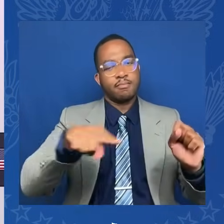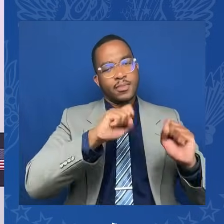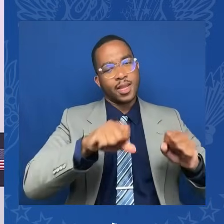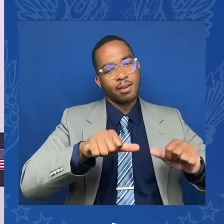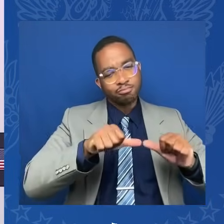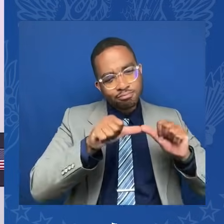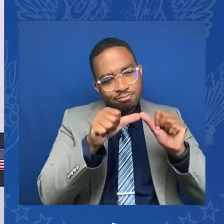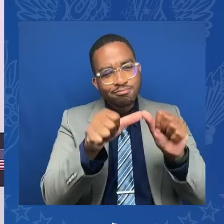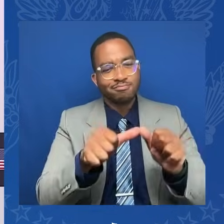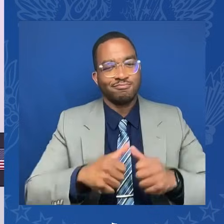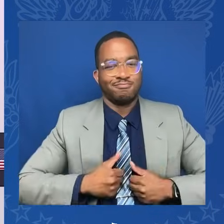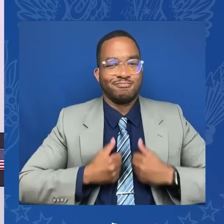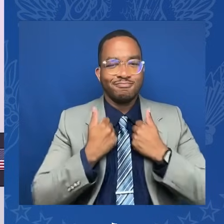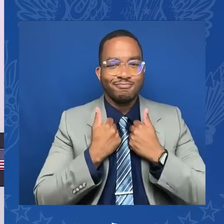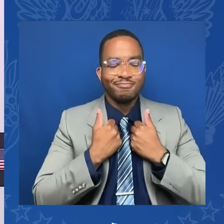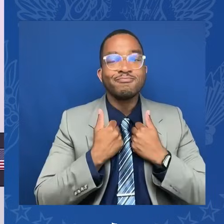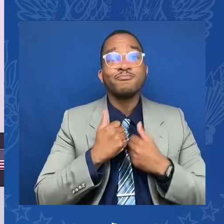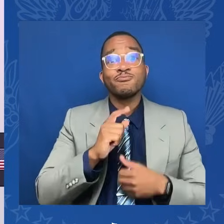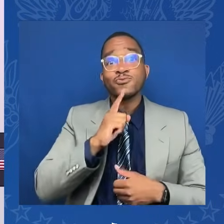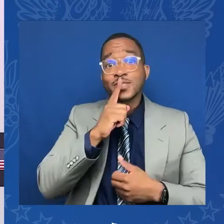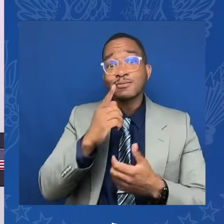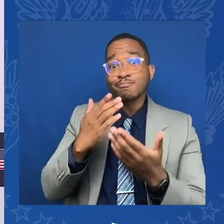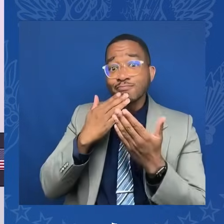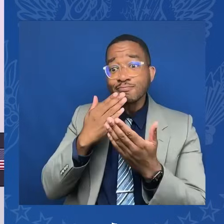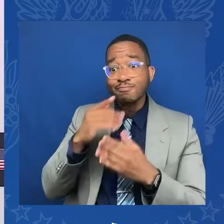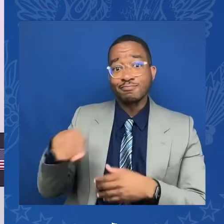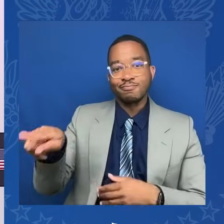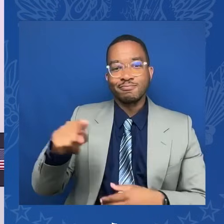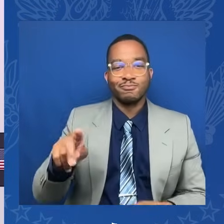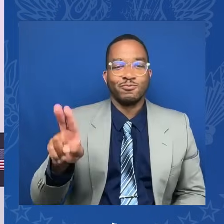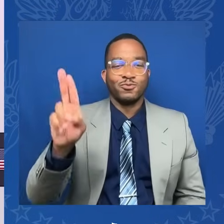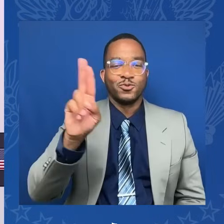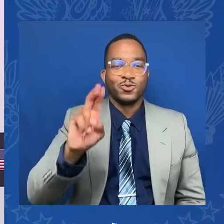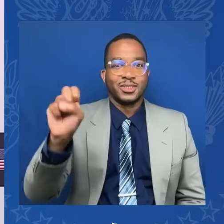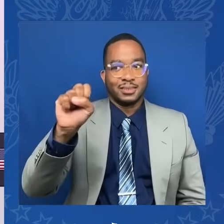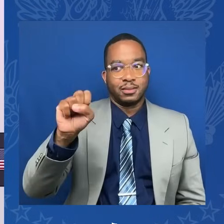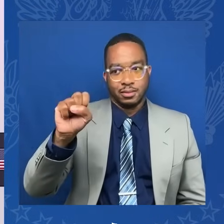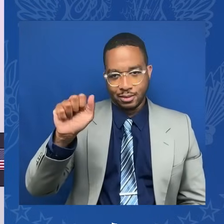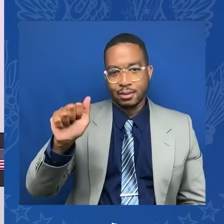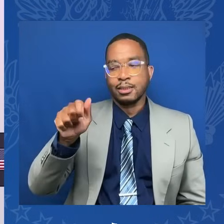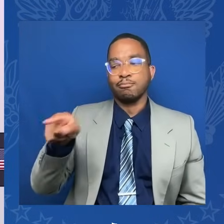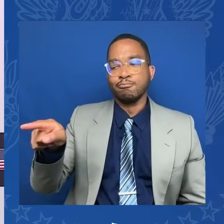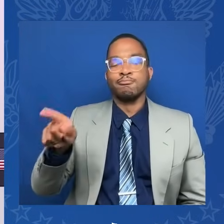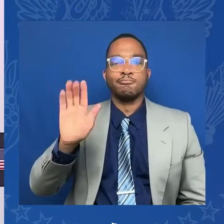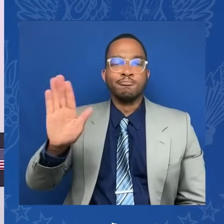for the commitment of the United States of America and the recent decisions you recently confirmed